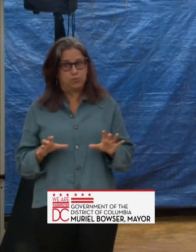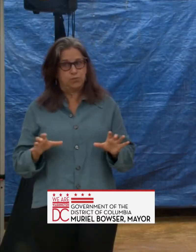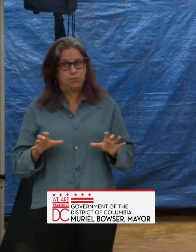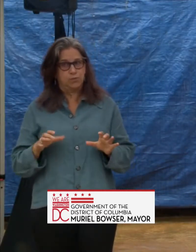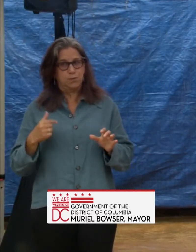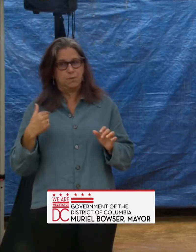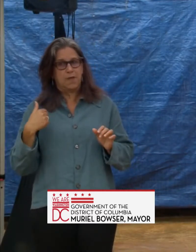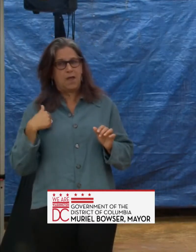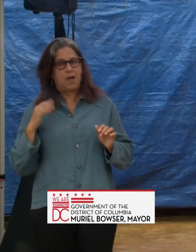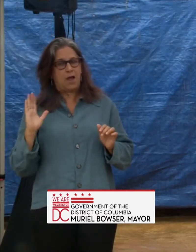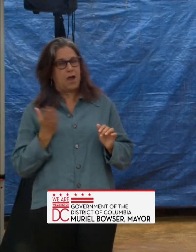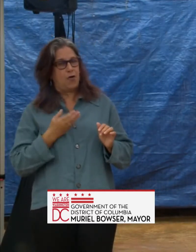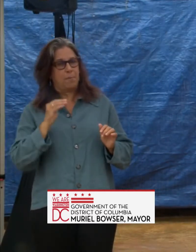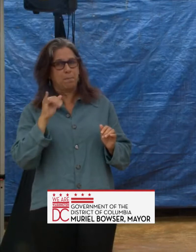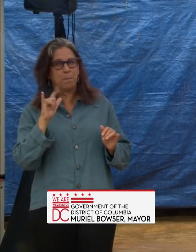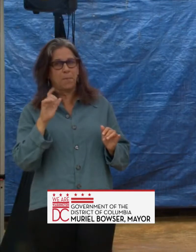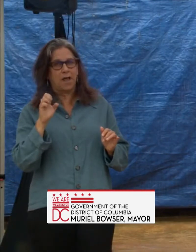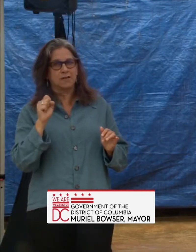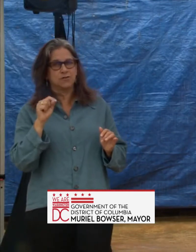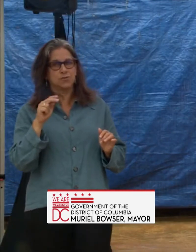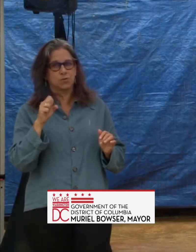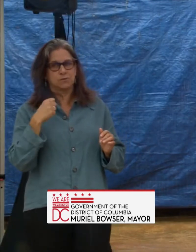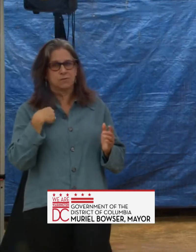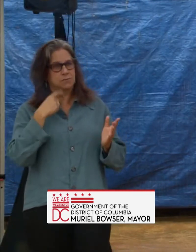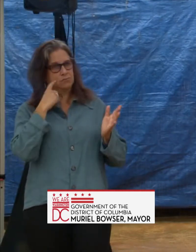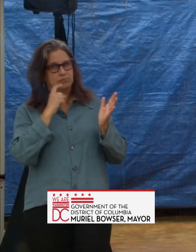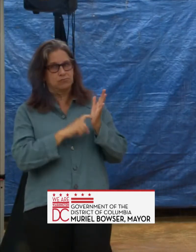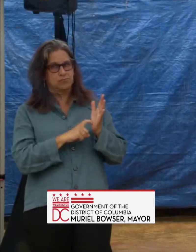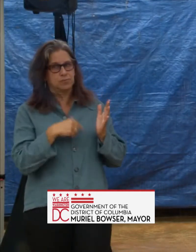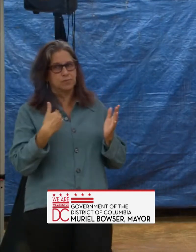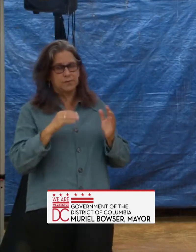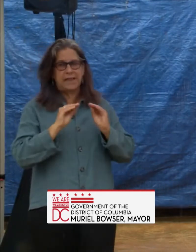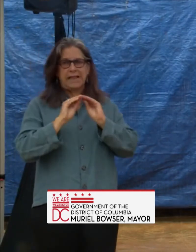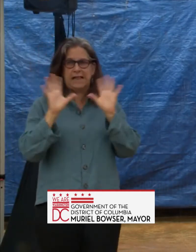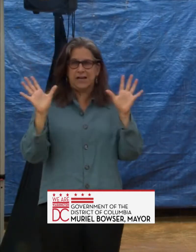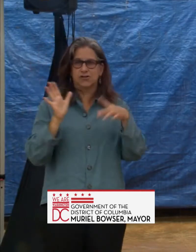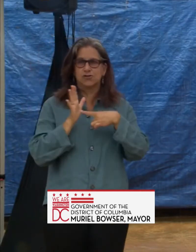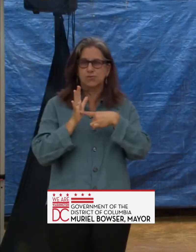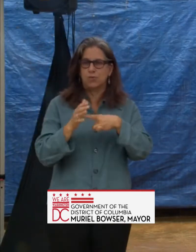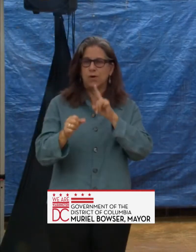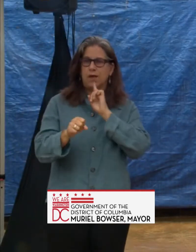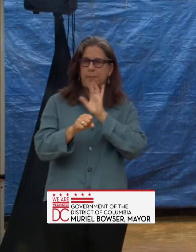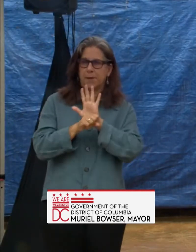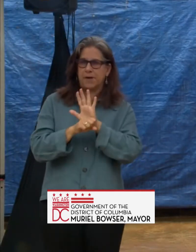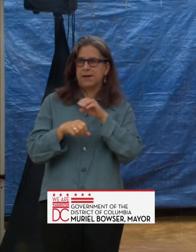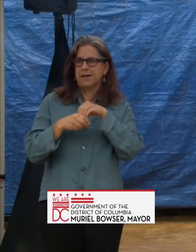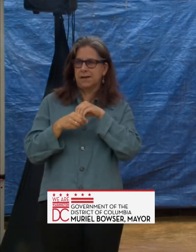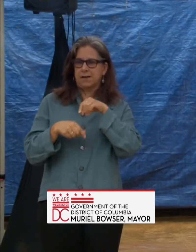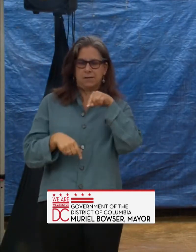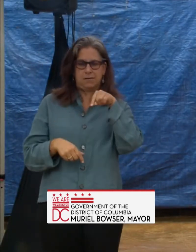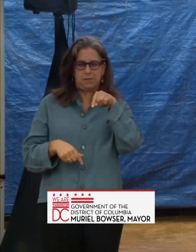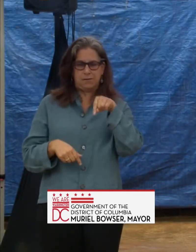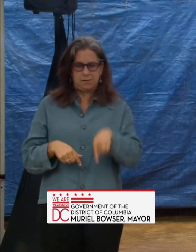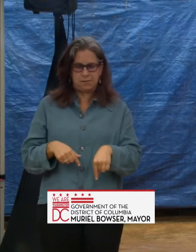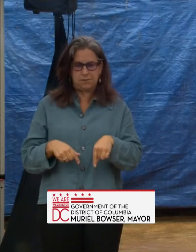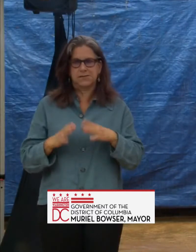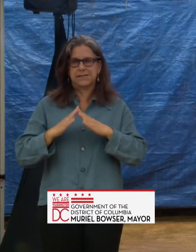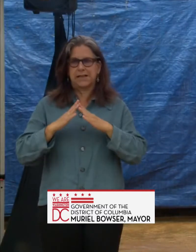ACKNOWLEDGING TODAY IS A CLEAR DEMONSTRATION OF THE COMMITMENT OF THIS COMMUNITY ACROSS POLITICAL AGENDA, ACROSS A LOT